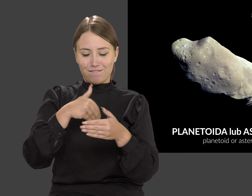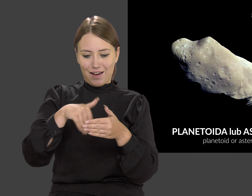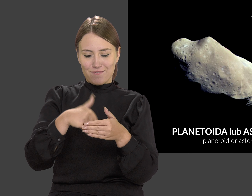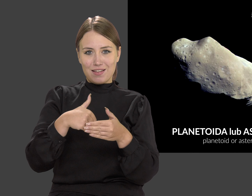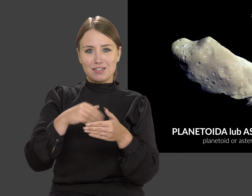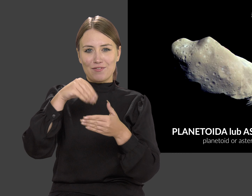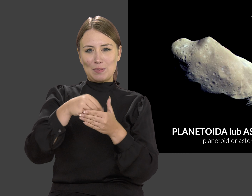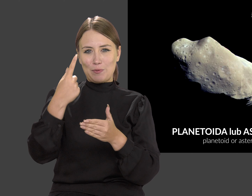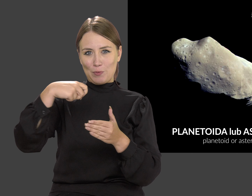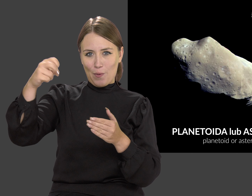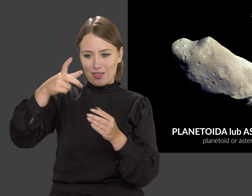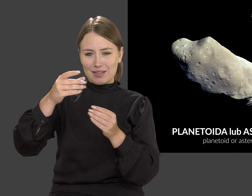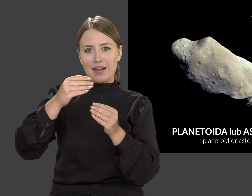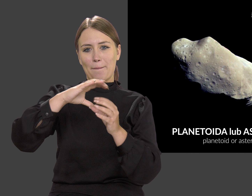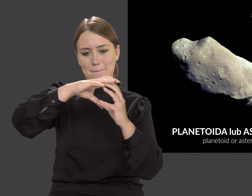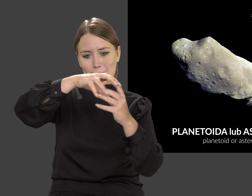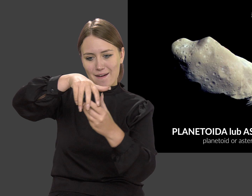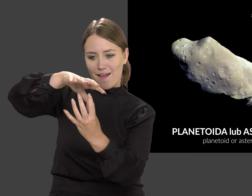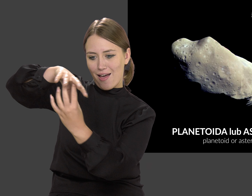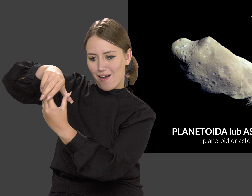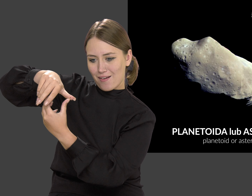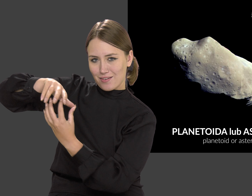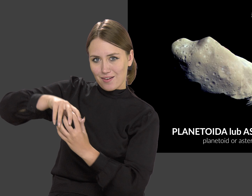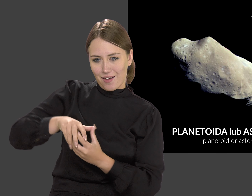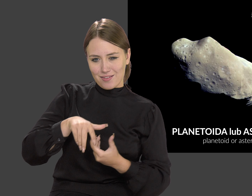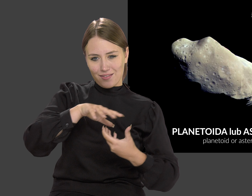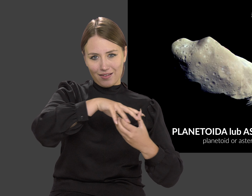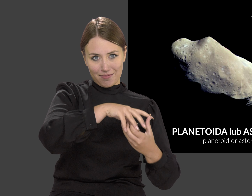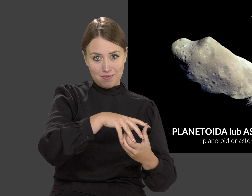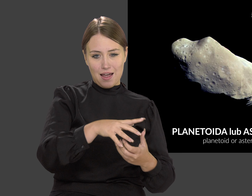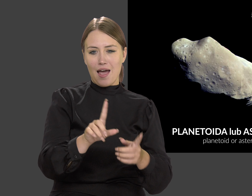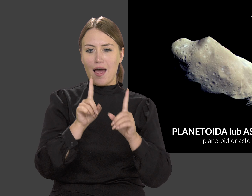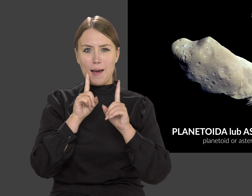within the inner Solar System.